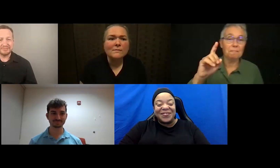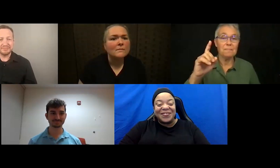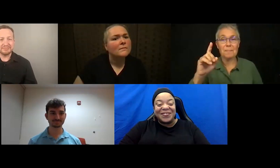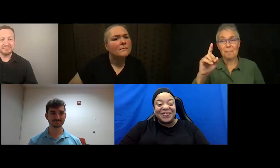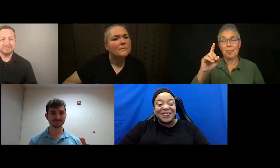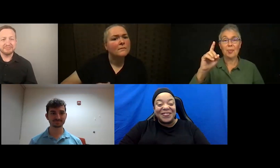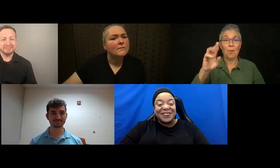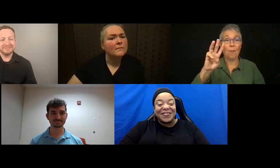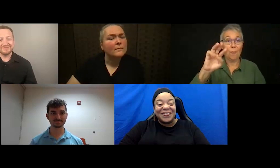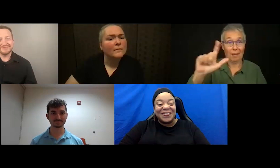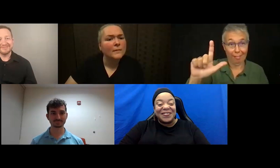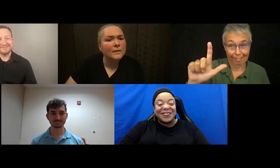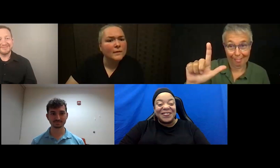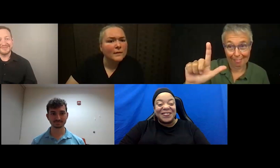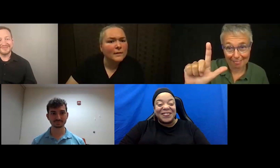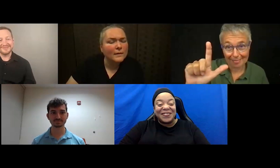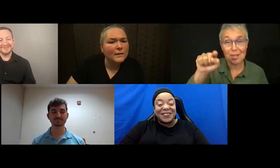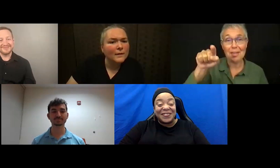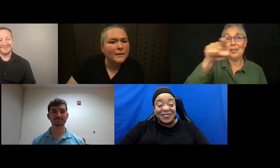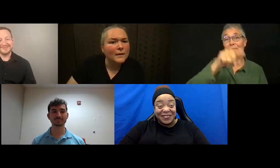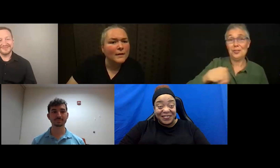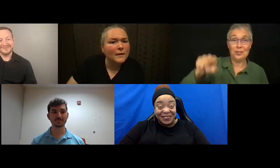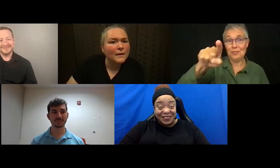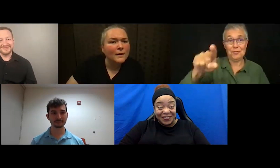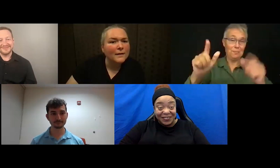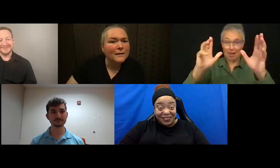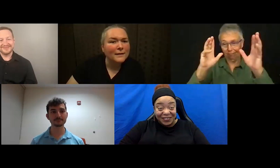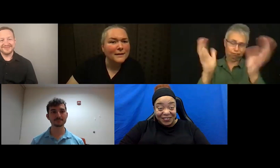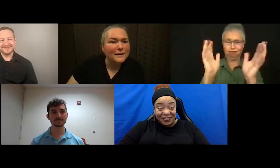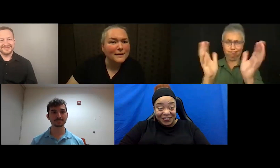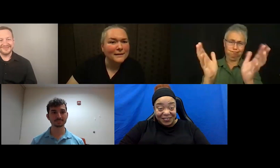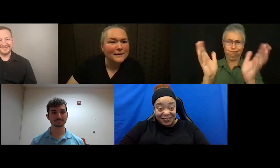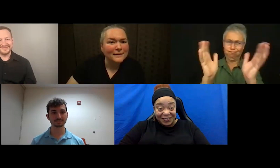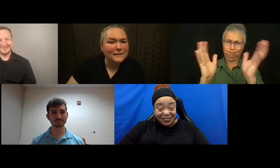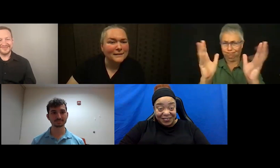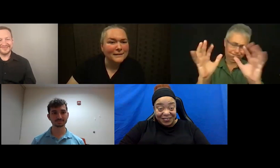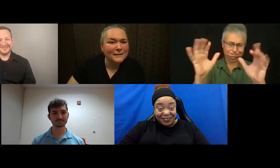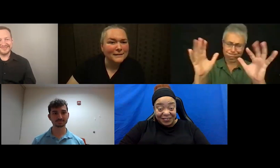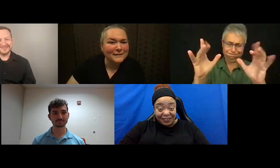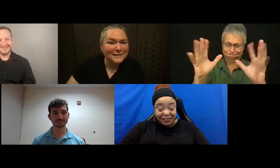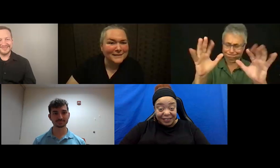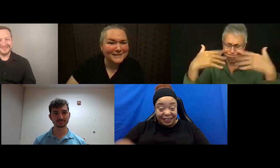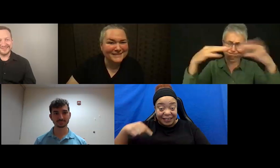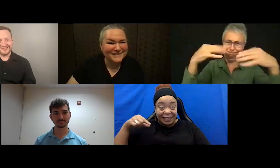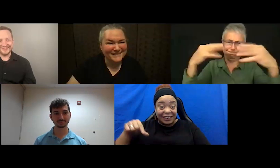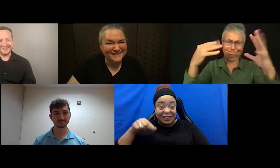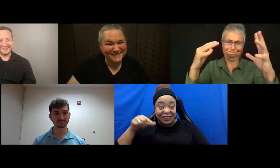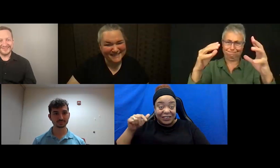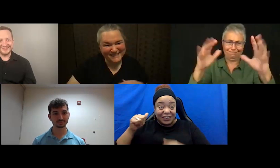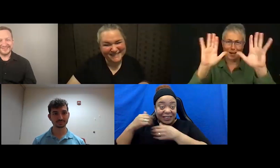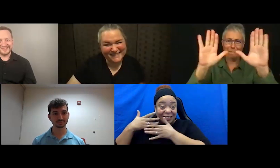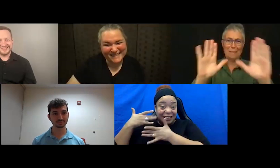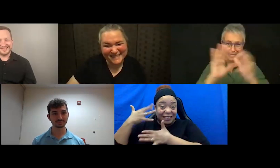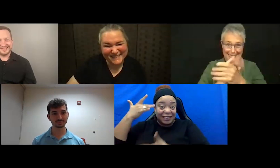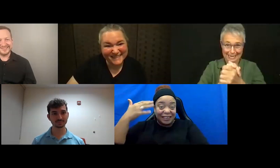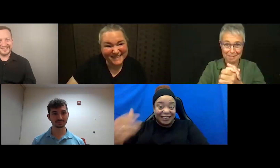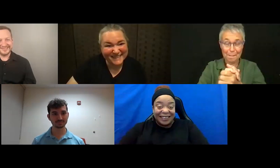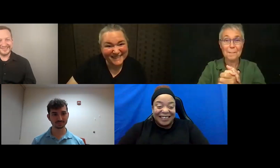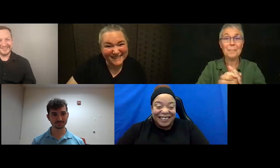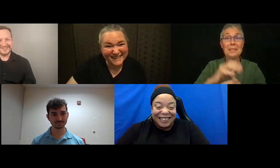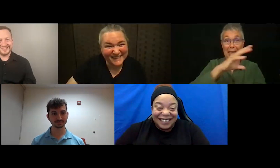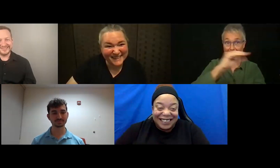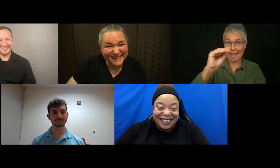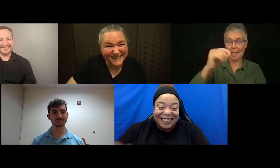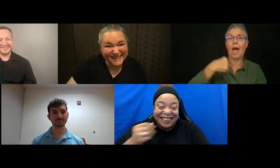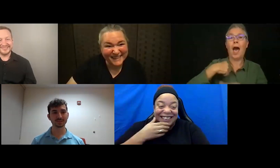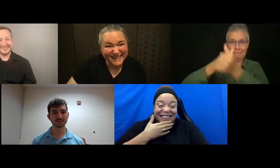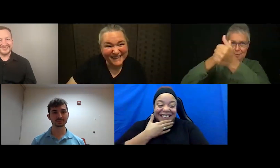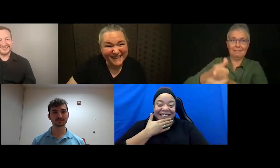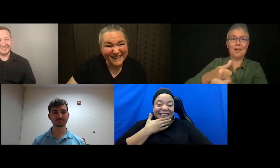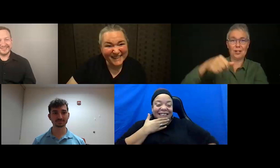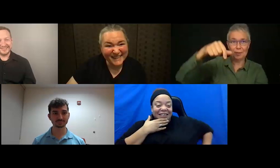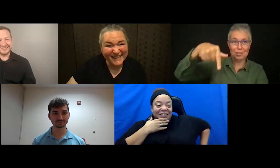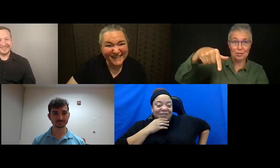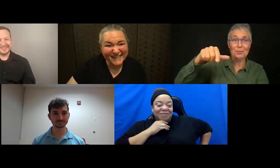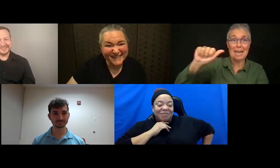Steph: Well, you all have been chatting away and it's been amazing!